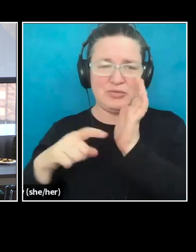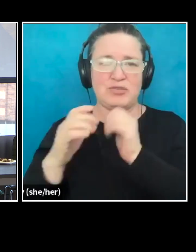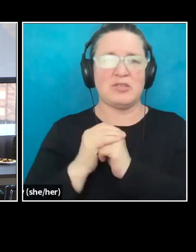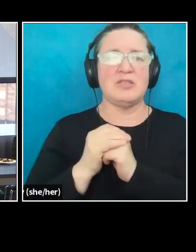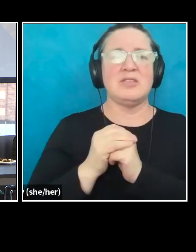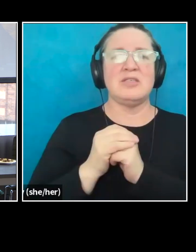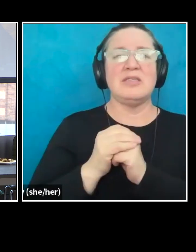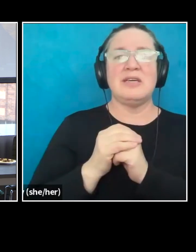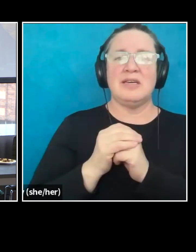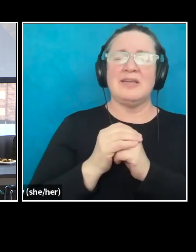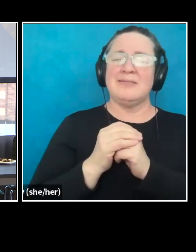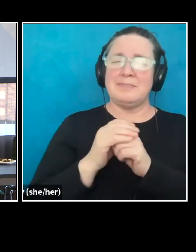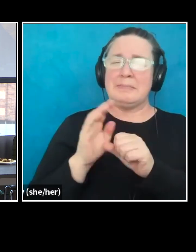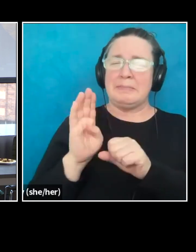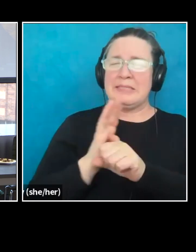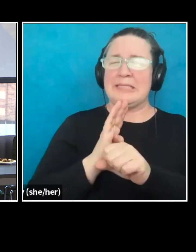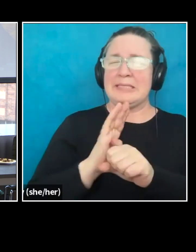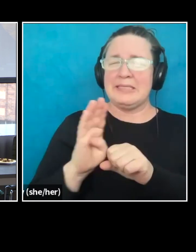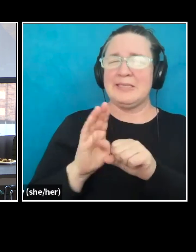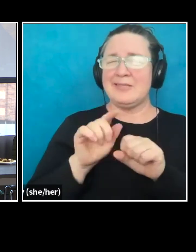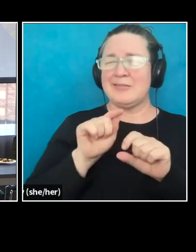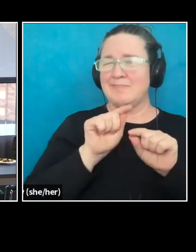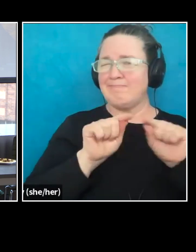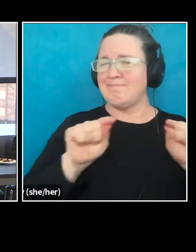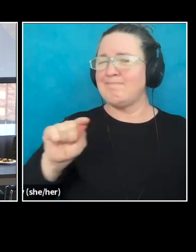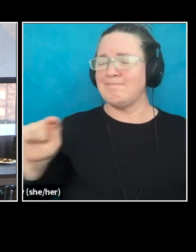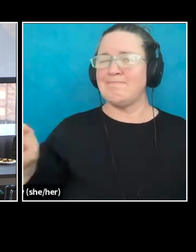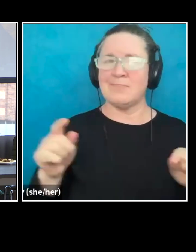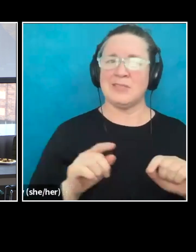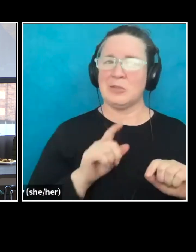and I think as the book has gotten out there and as you know, we've been talking about it, as Week